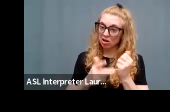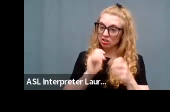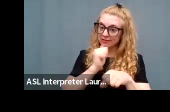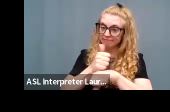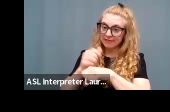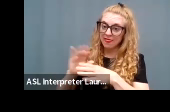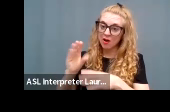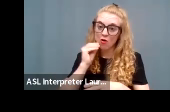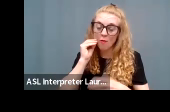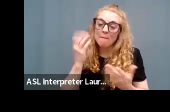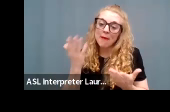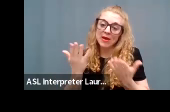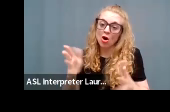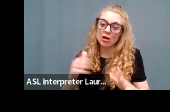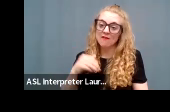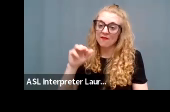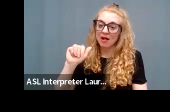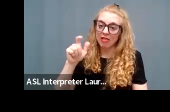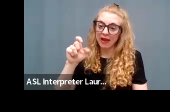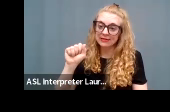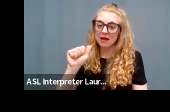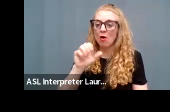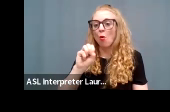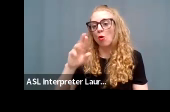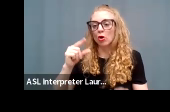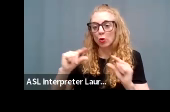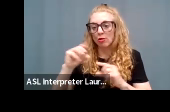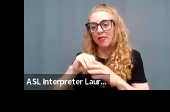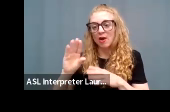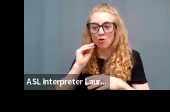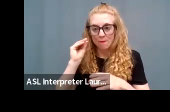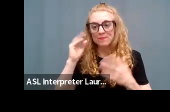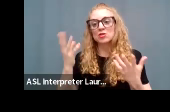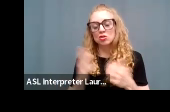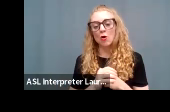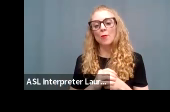Echo device or a Google home mini or something of that nature what other assistive Technologies do